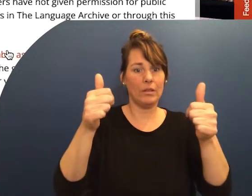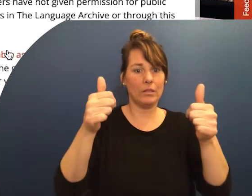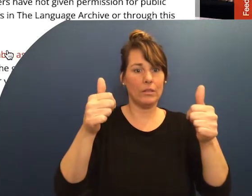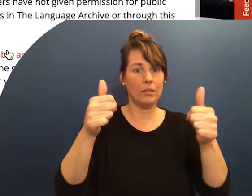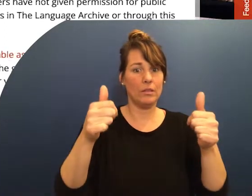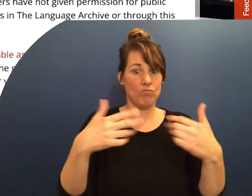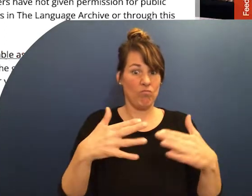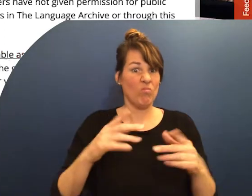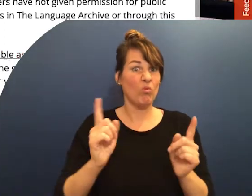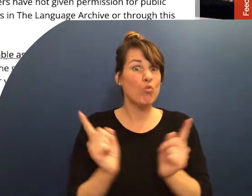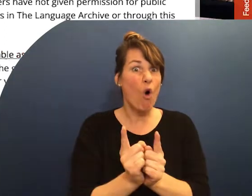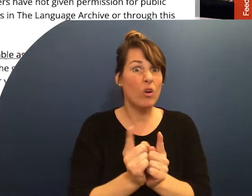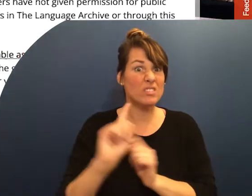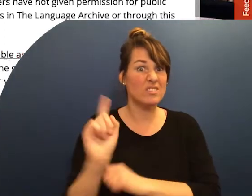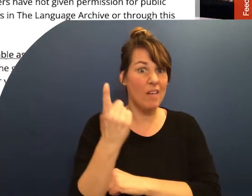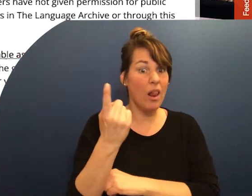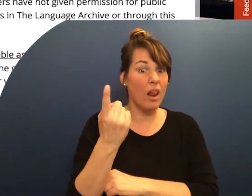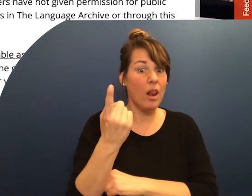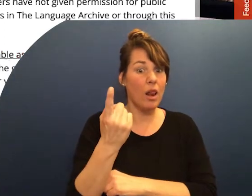automatically and it takes really short.